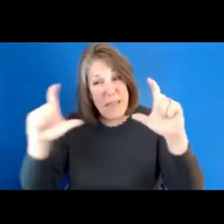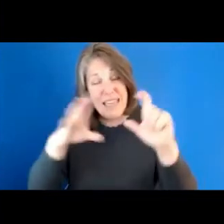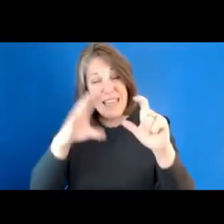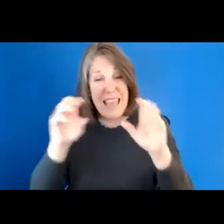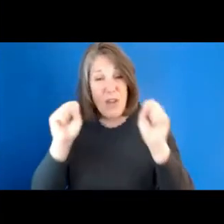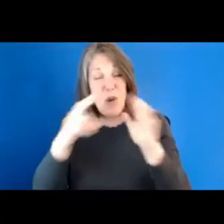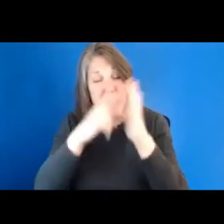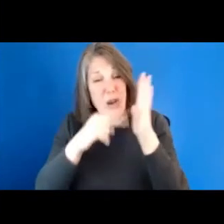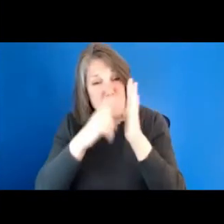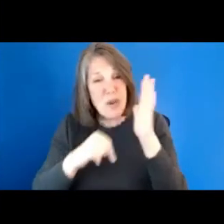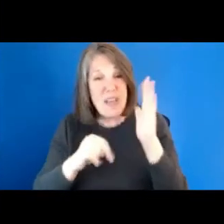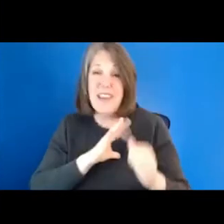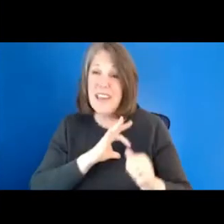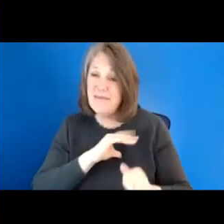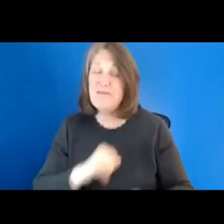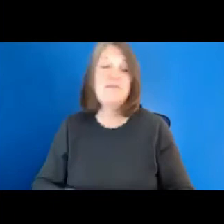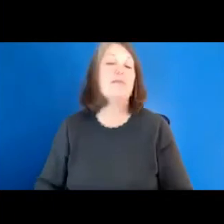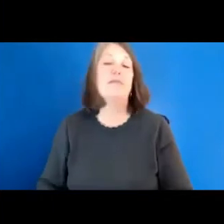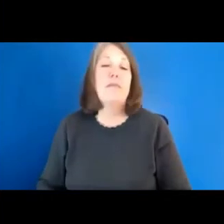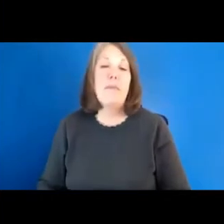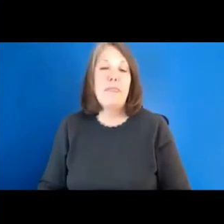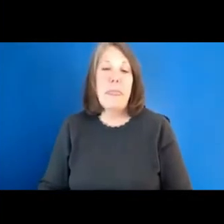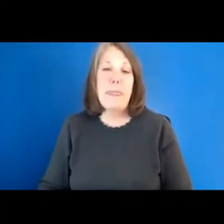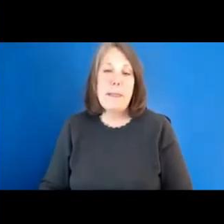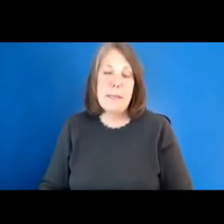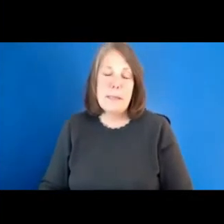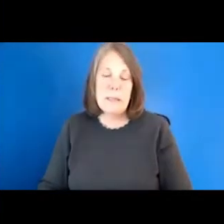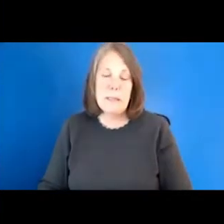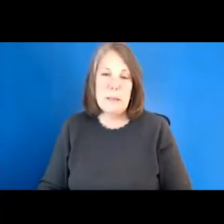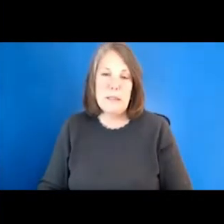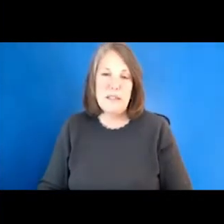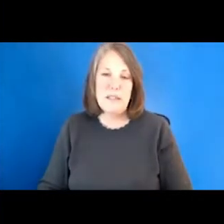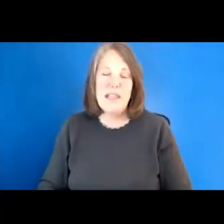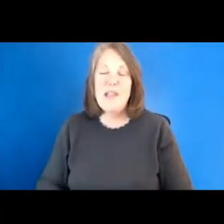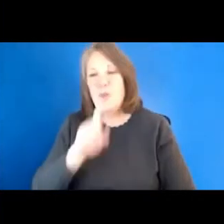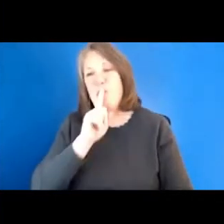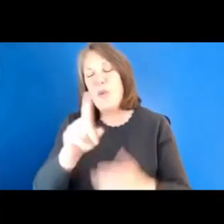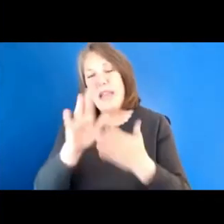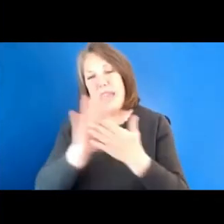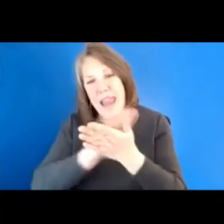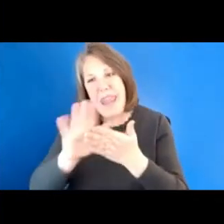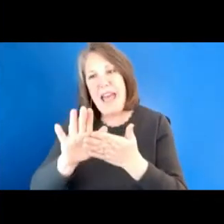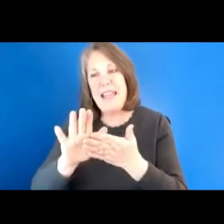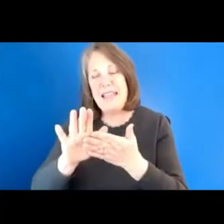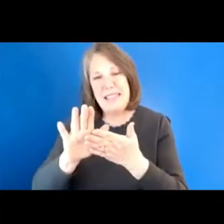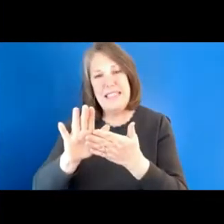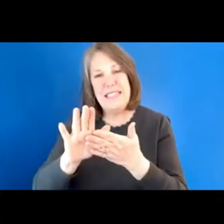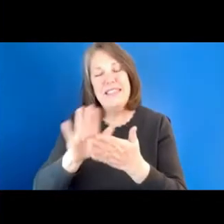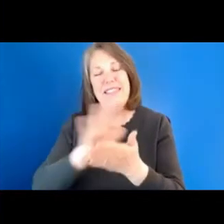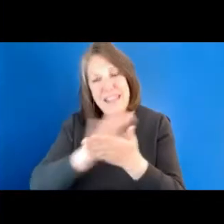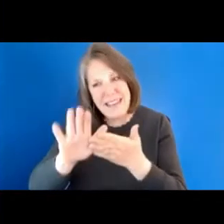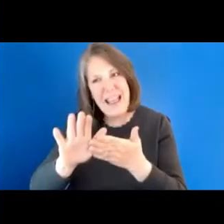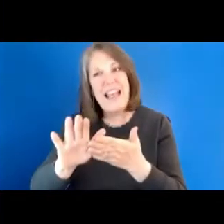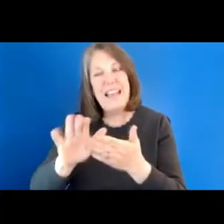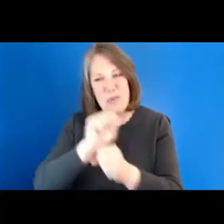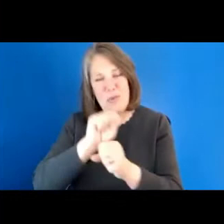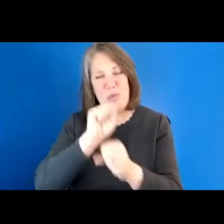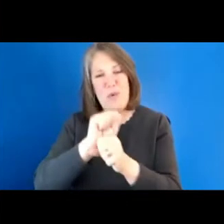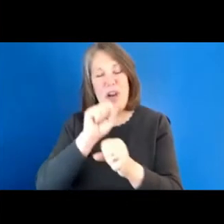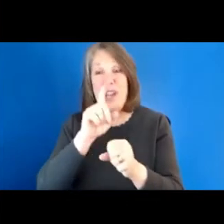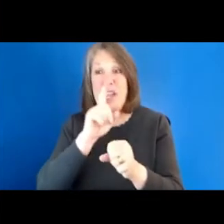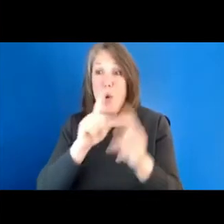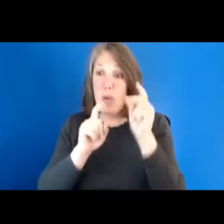17:05:17 And just a really nice piece of work in a short amount of time.